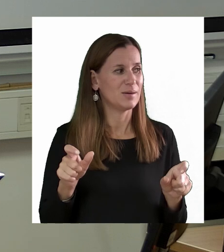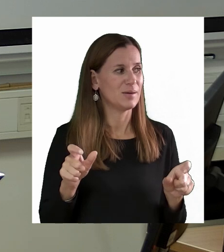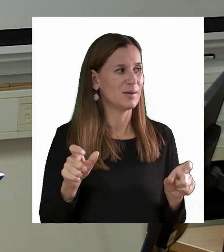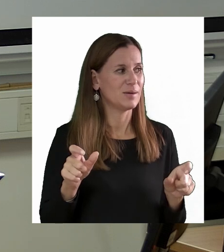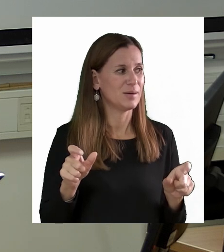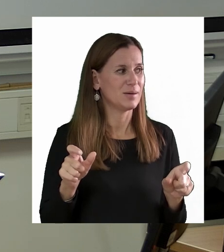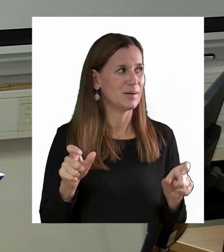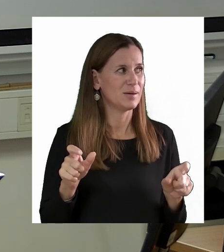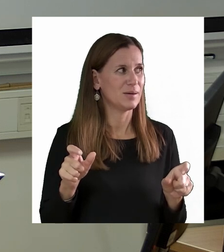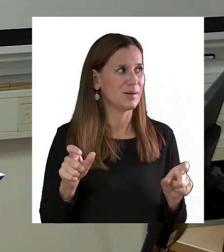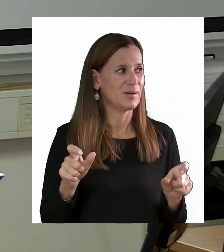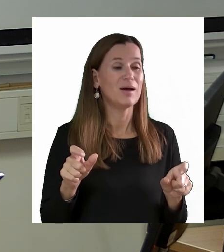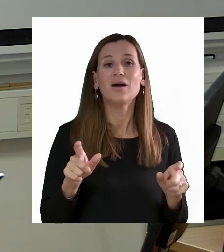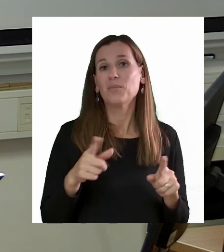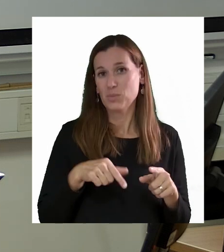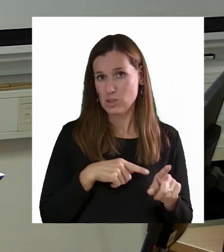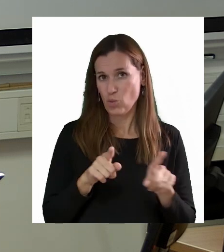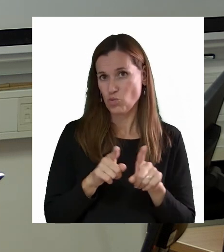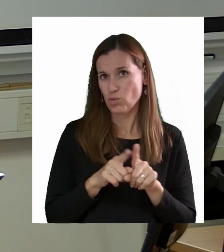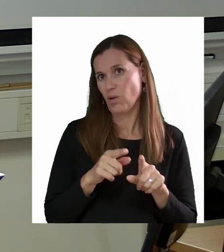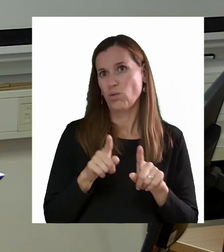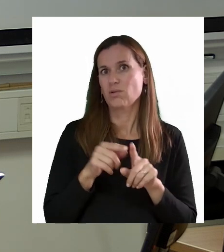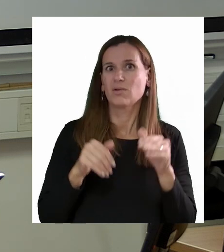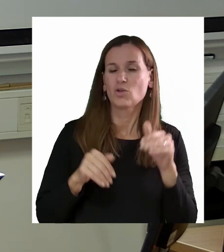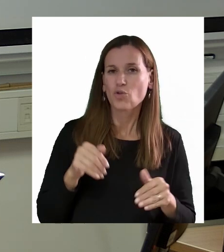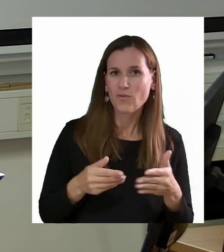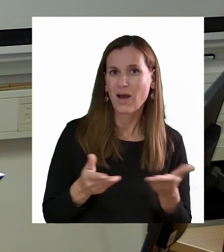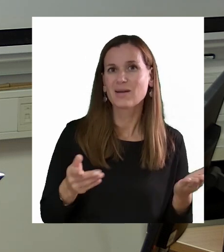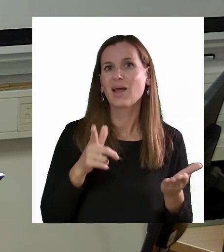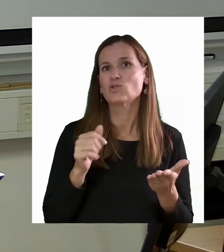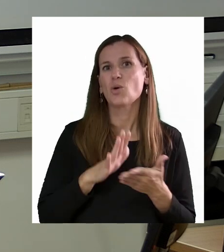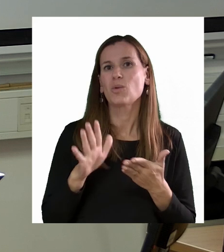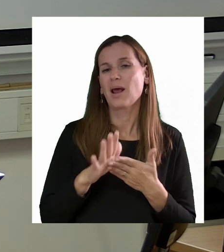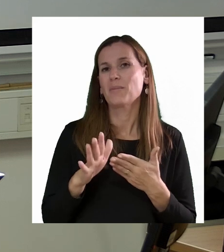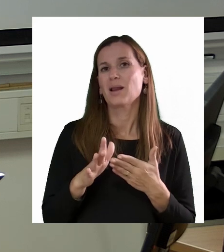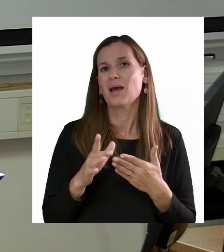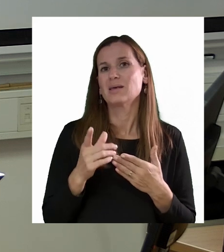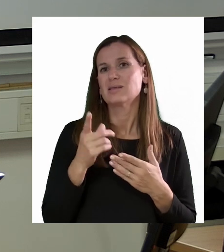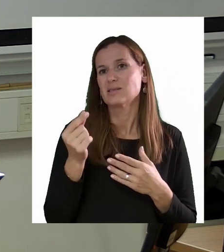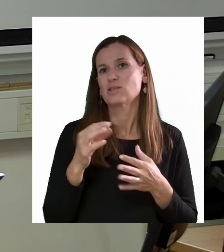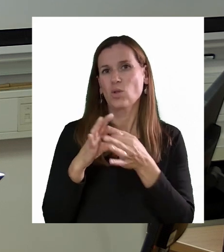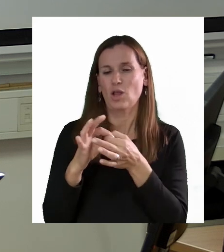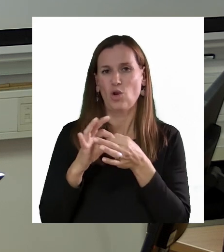factory VR that is already created and it's used by participants by the students right